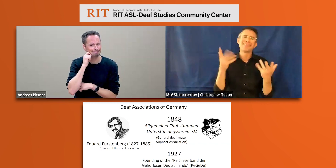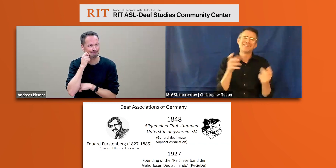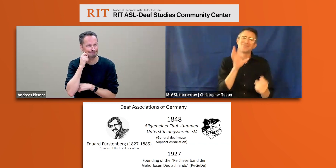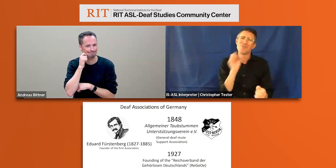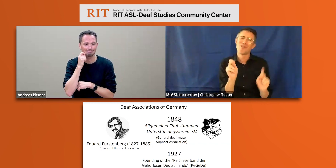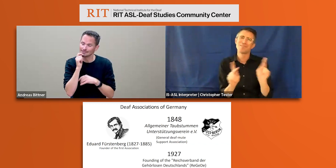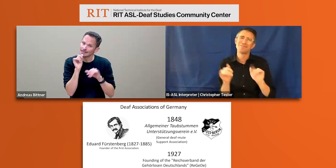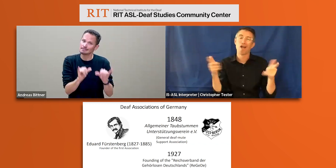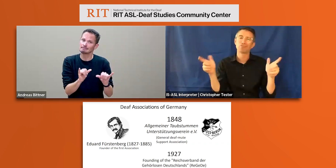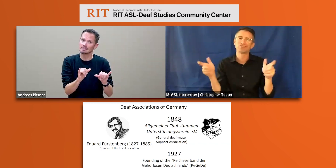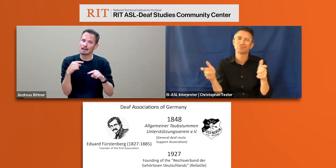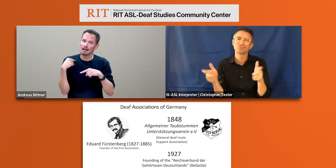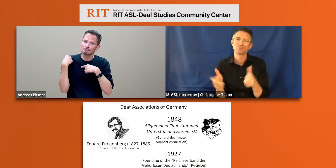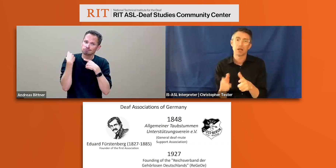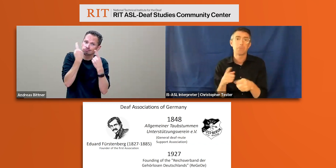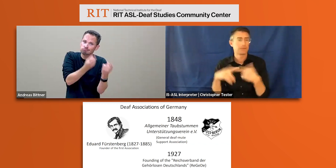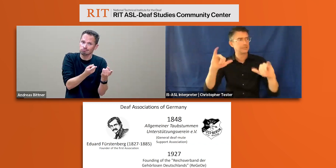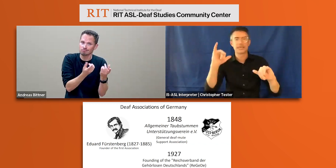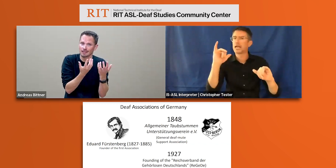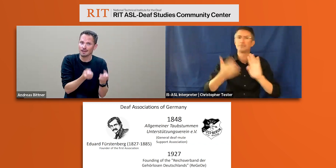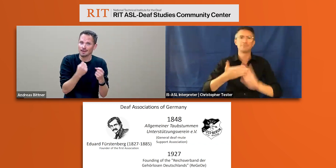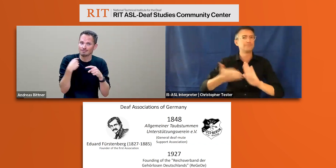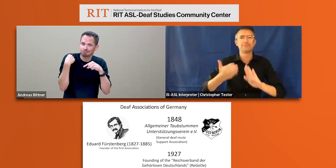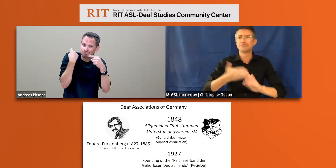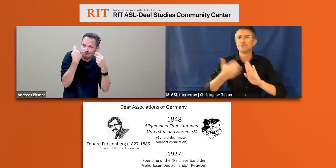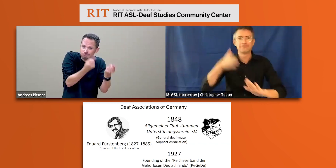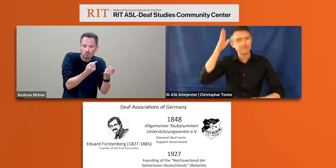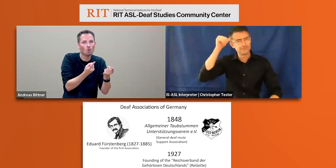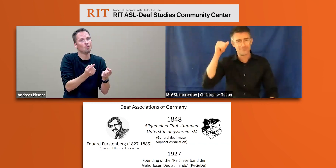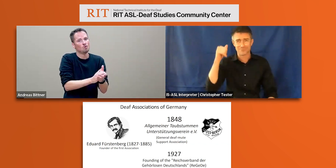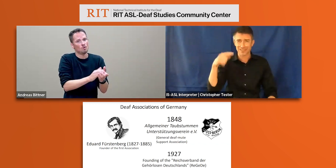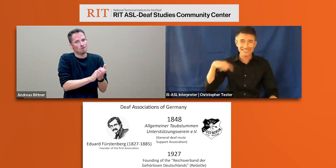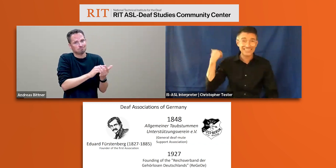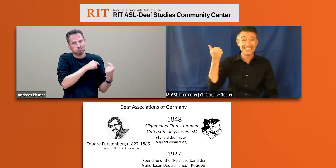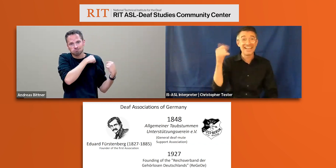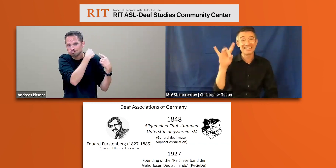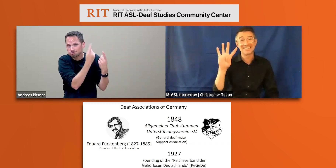And it's his statue of--the statue of him is still there.